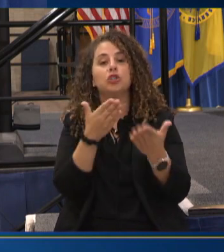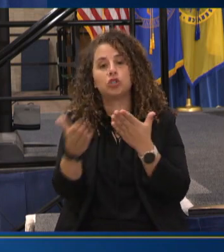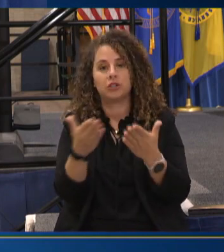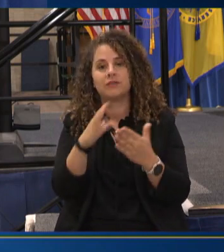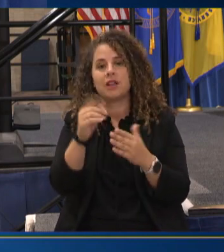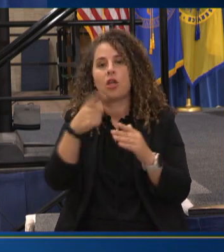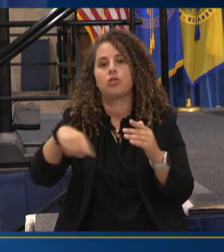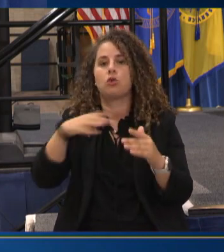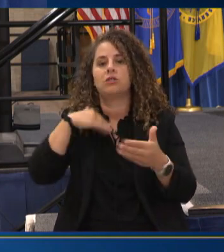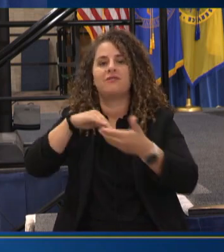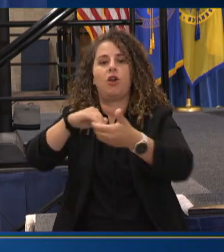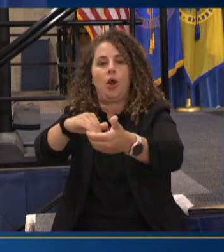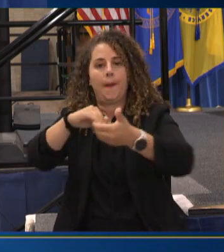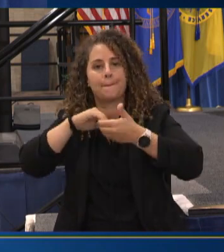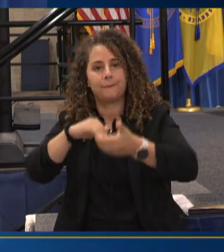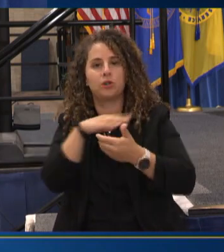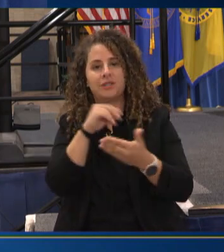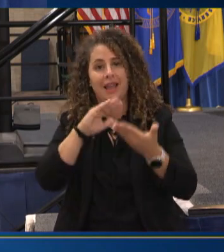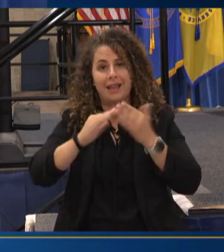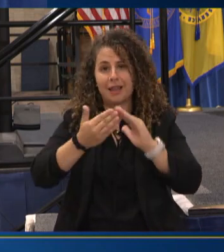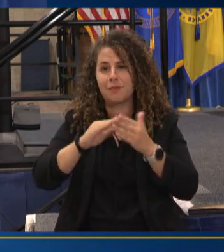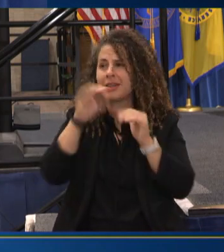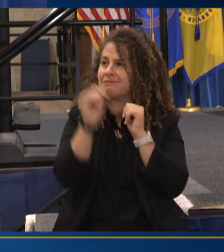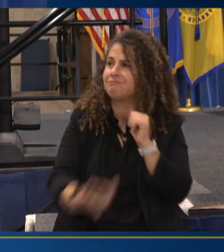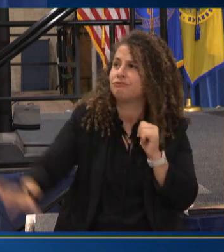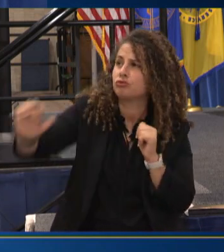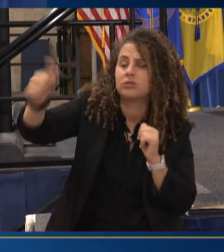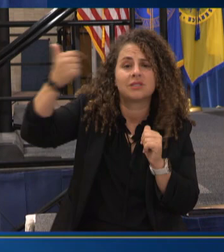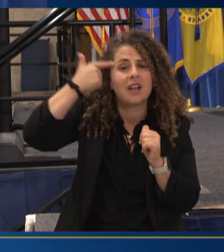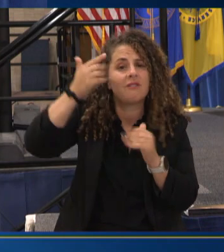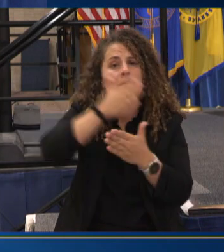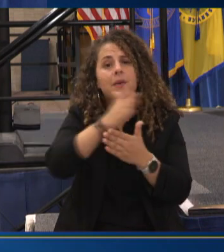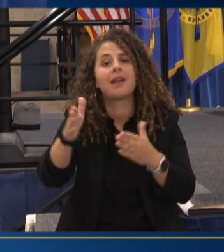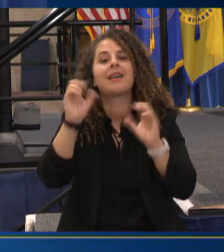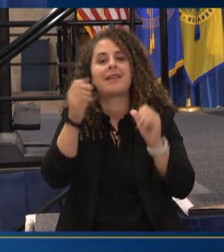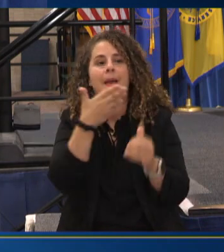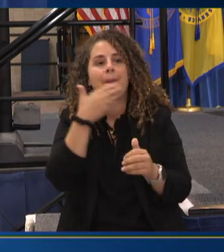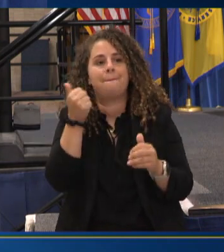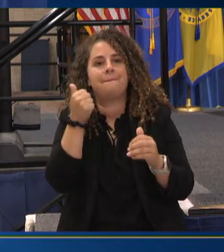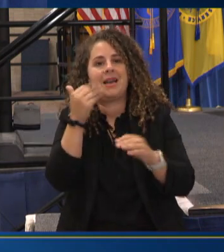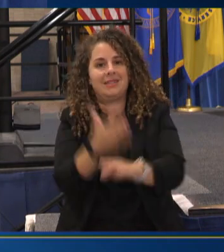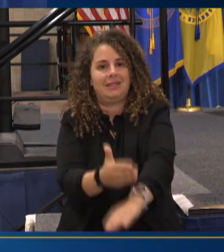of our partners and communities and across government can best advance environmental